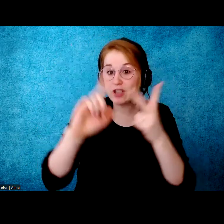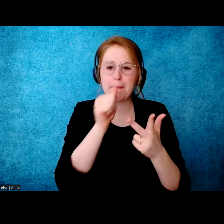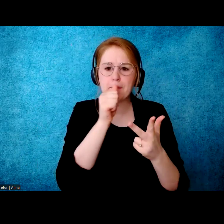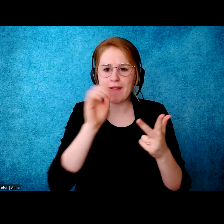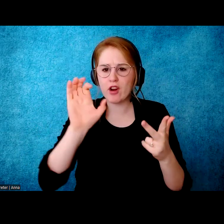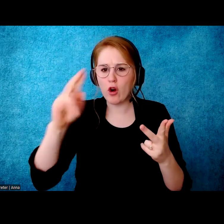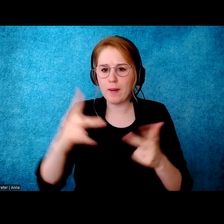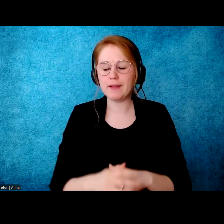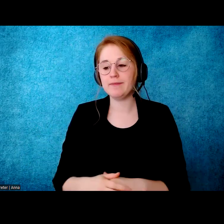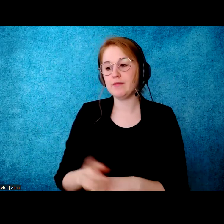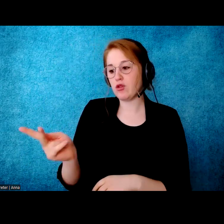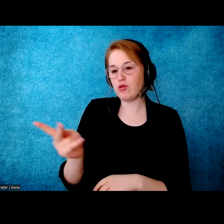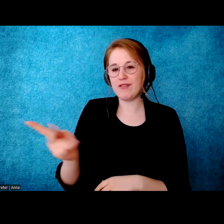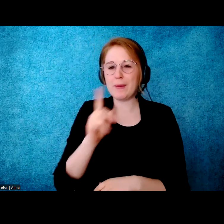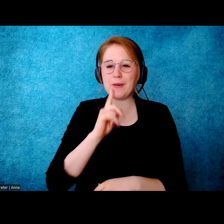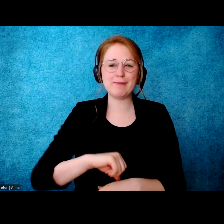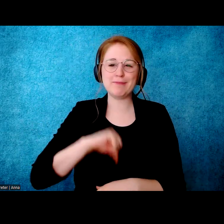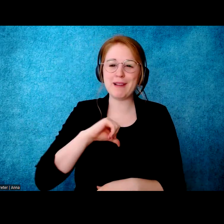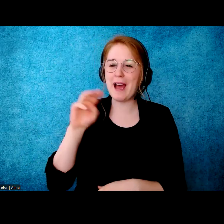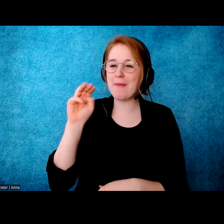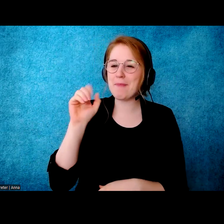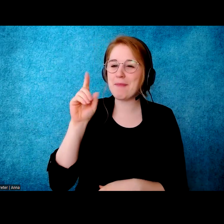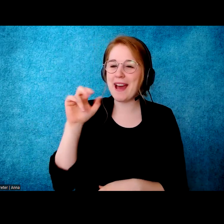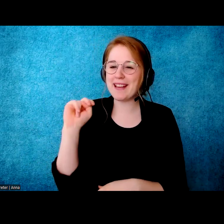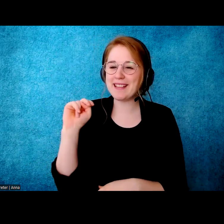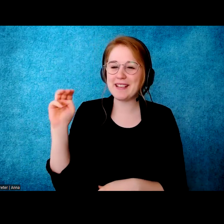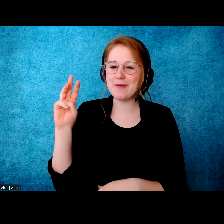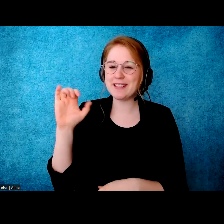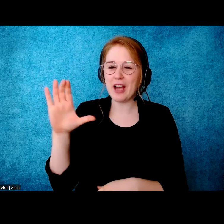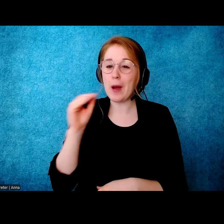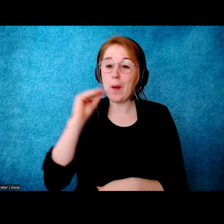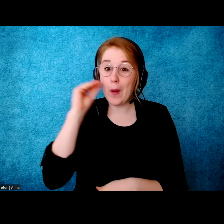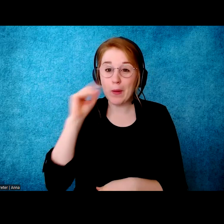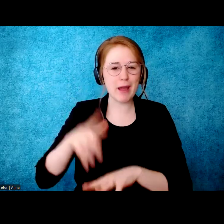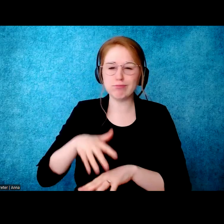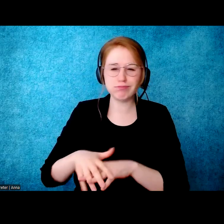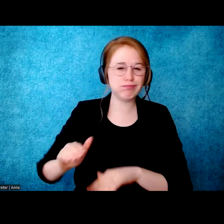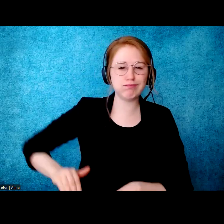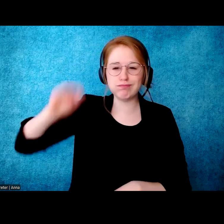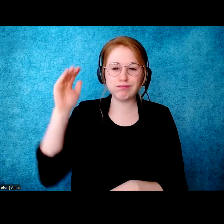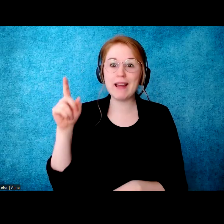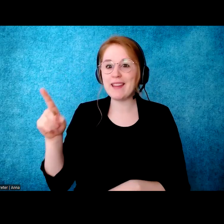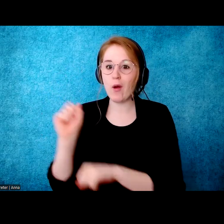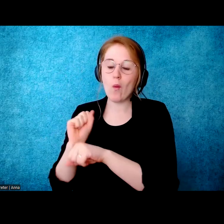Susan and Hans are proud to call Madison, Wisconsin home. They are native Wisconsinites who've worked across the country with executive leaders